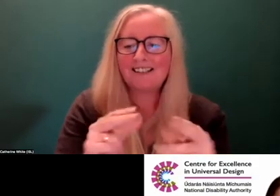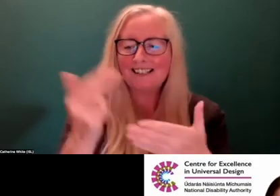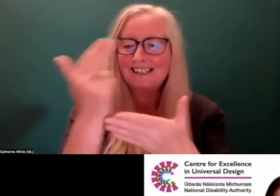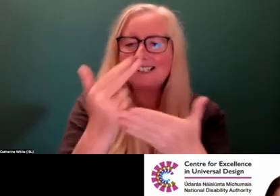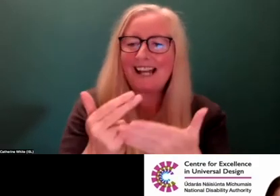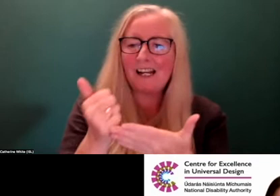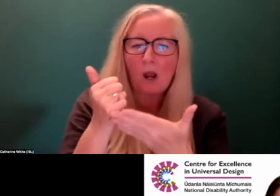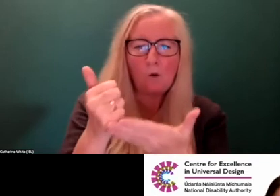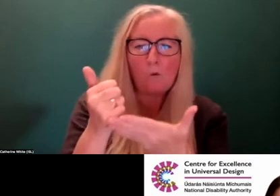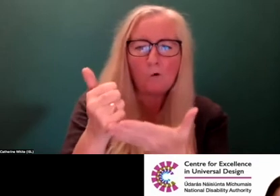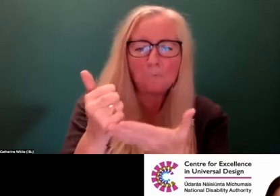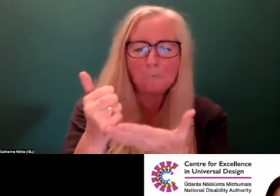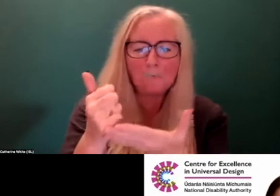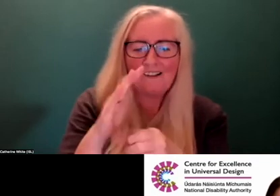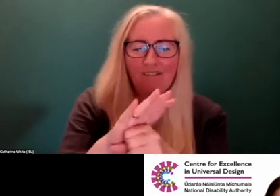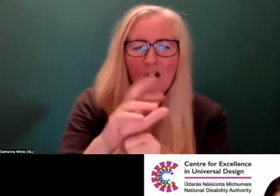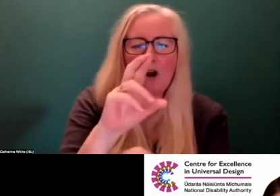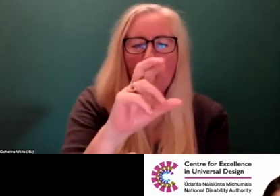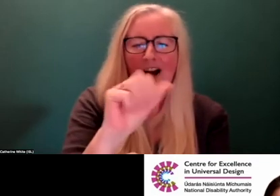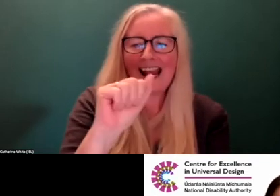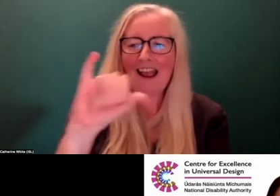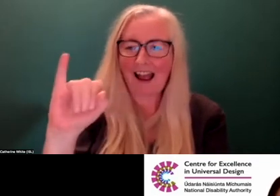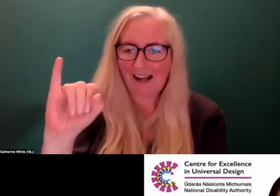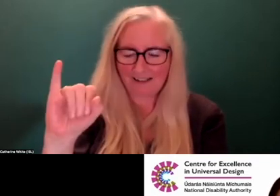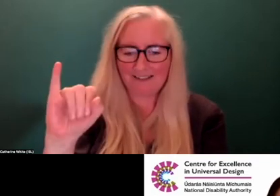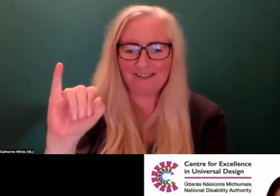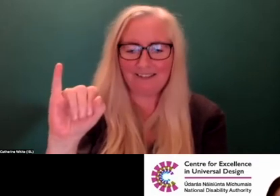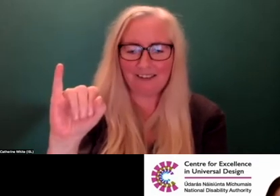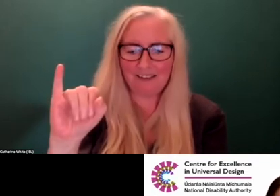Design Awards for the RIAI.